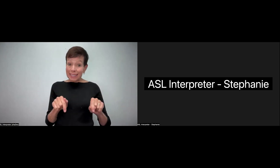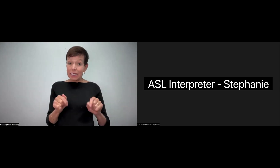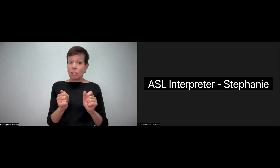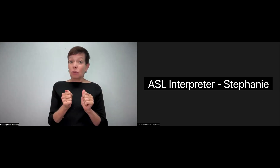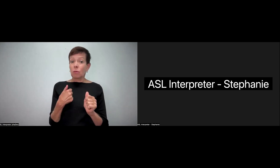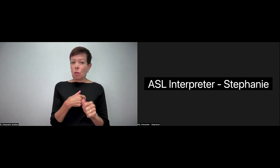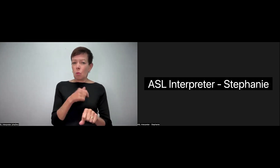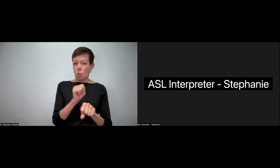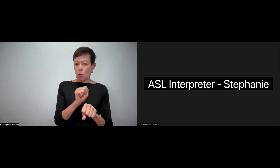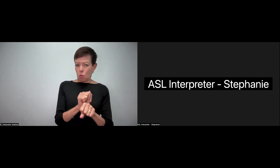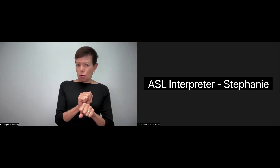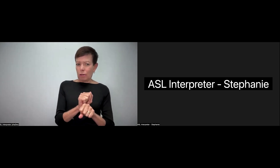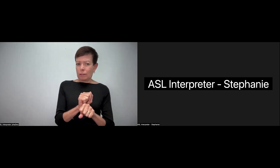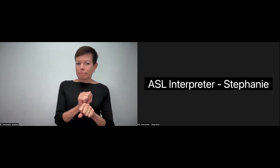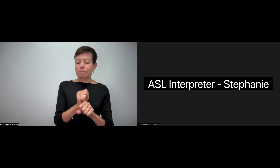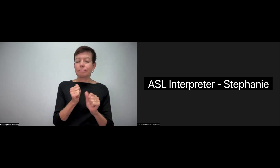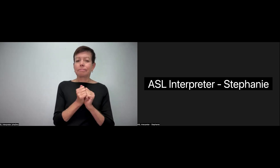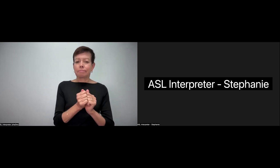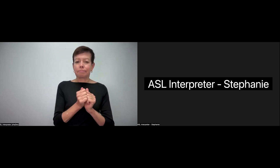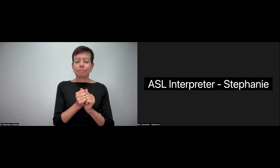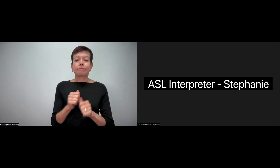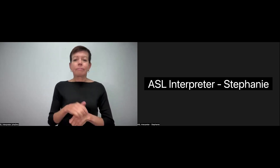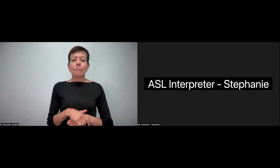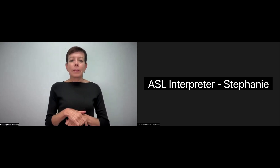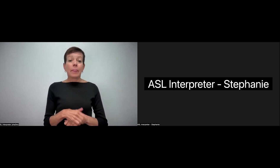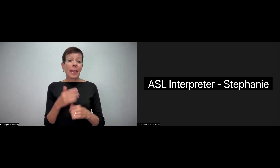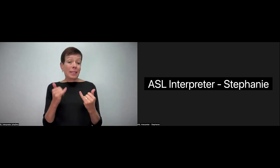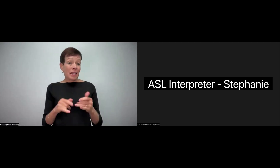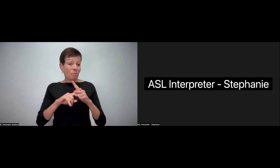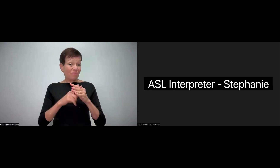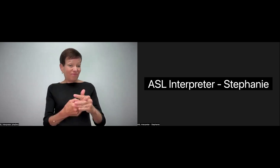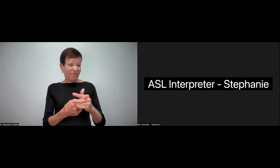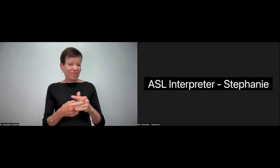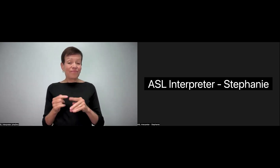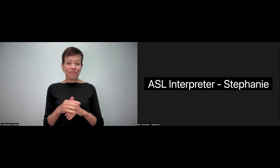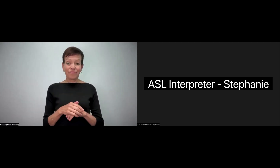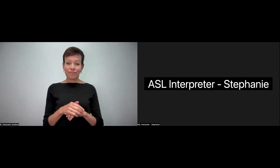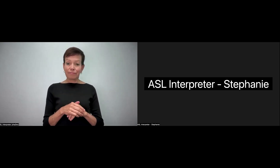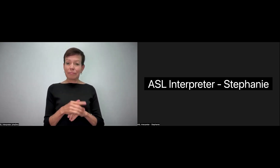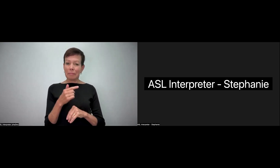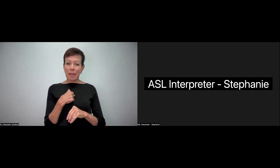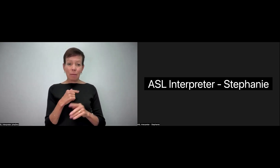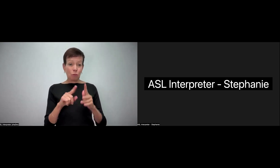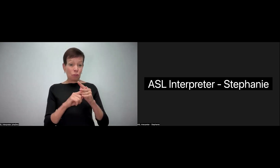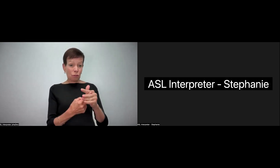Okay, we're going to jump into this. I am going to start a slide deck. Hopefully this won't